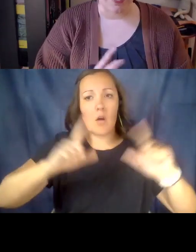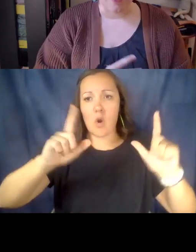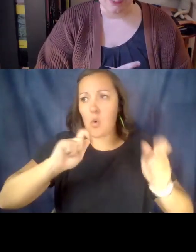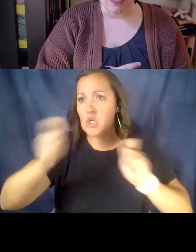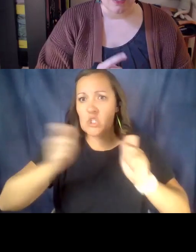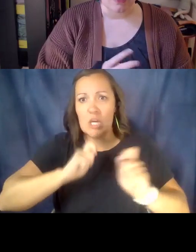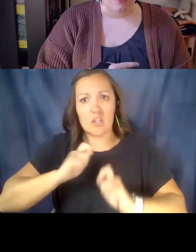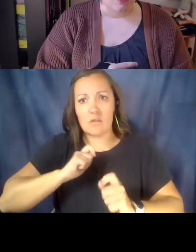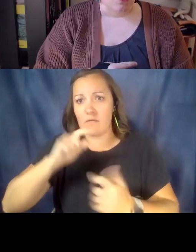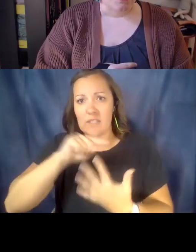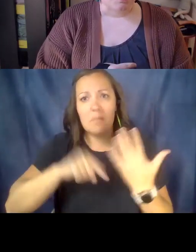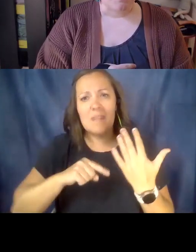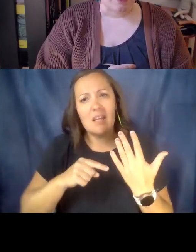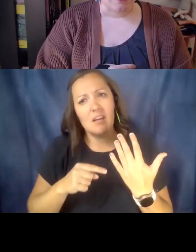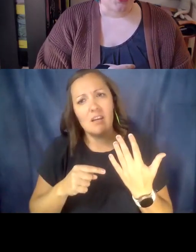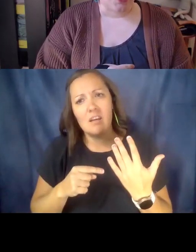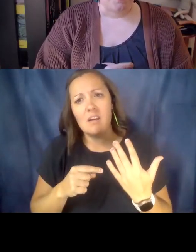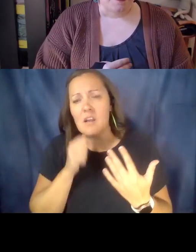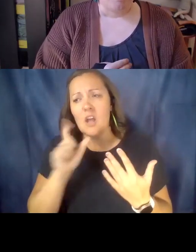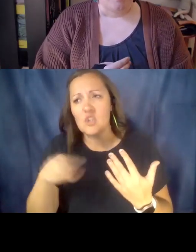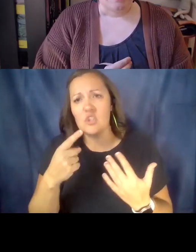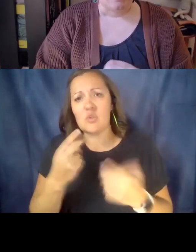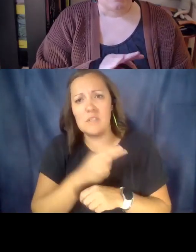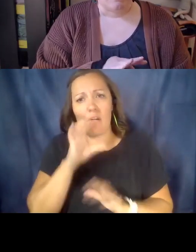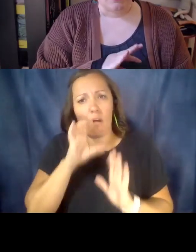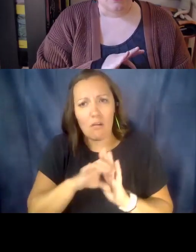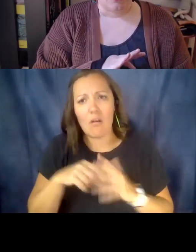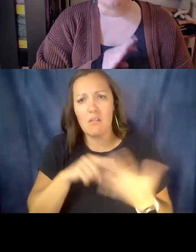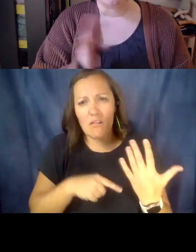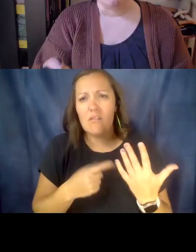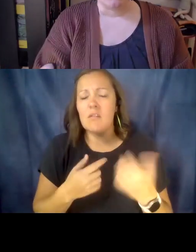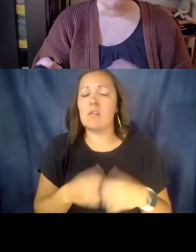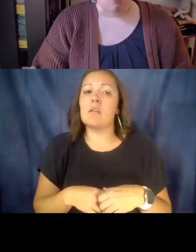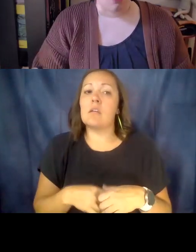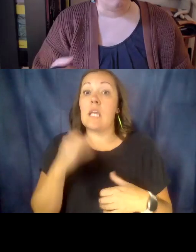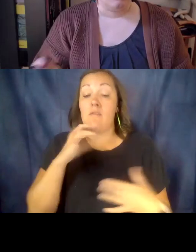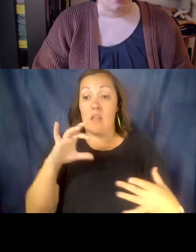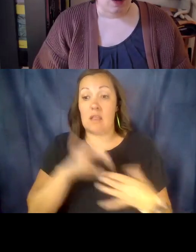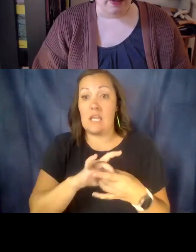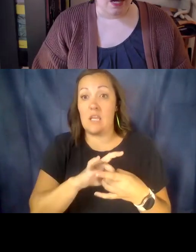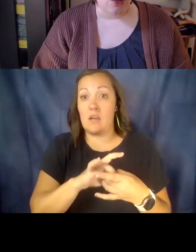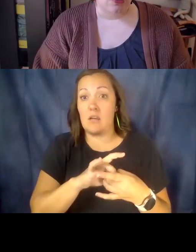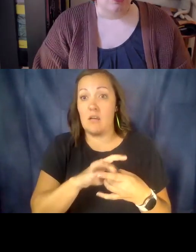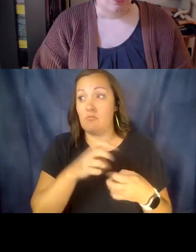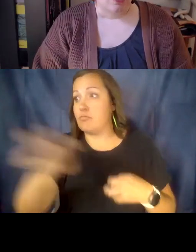at the icon or something of that nature and if the link goes to something that is not a web page,